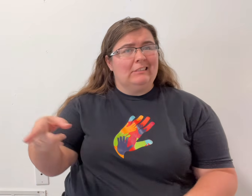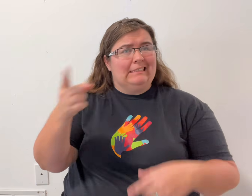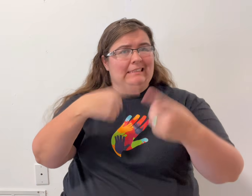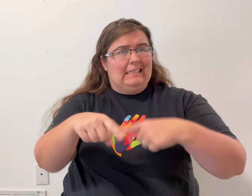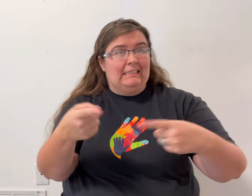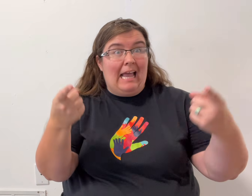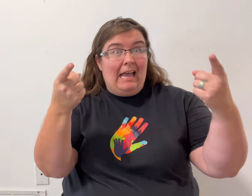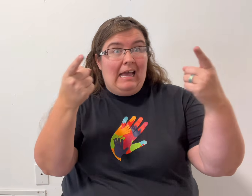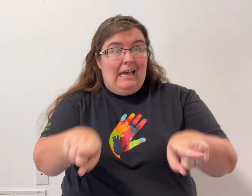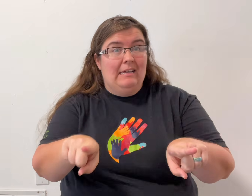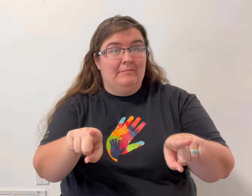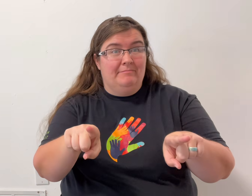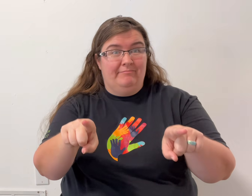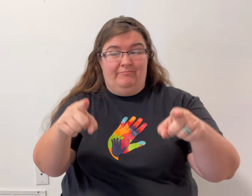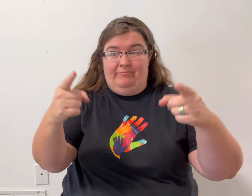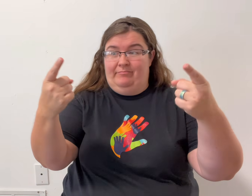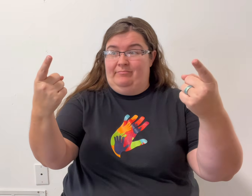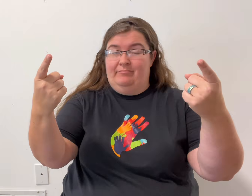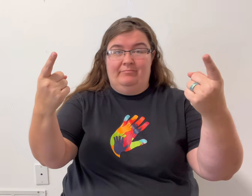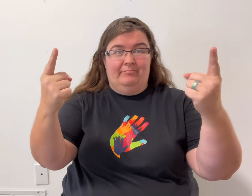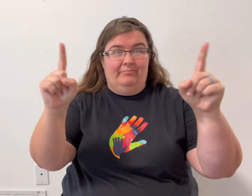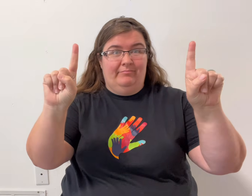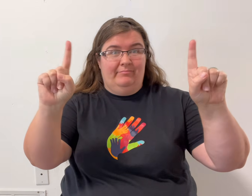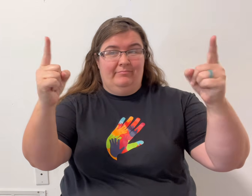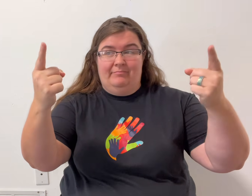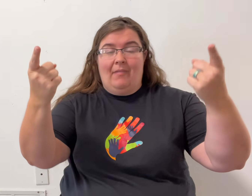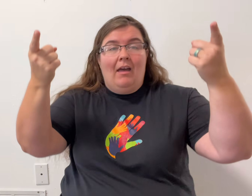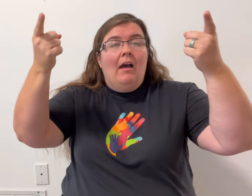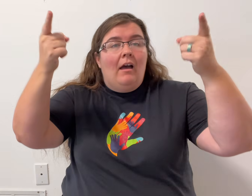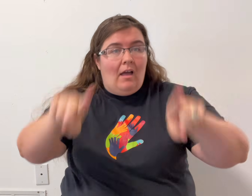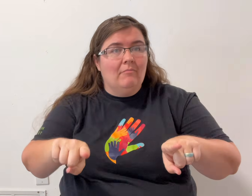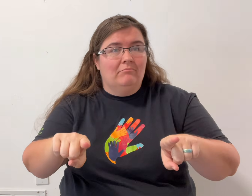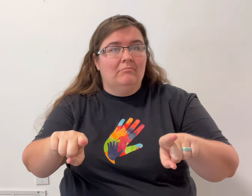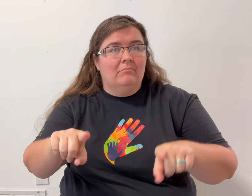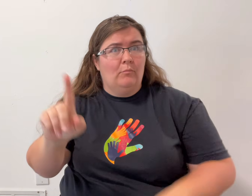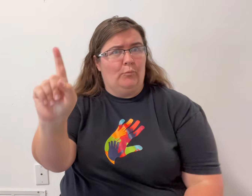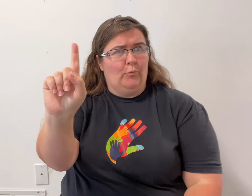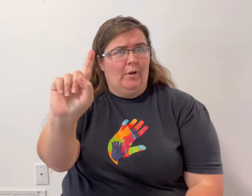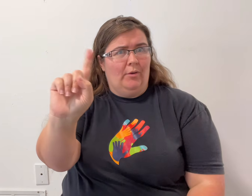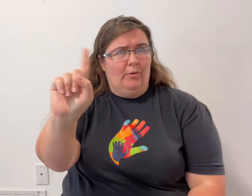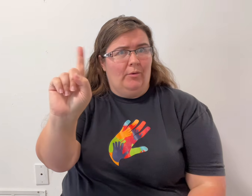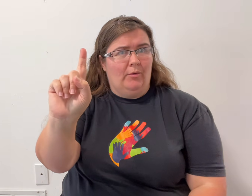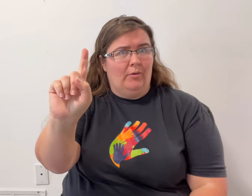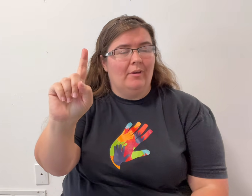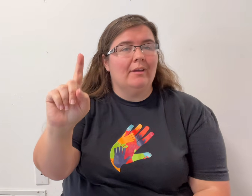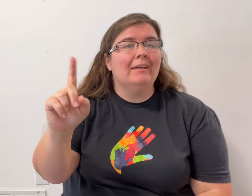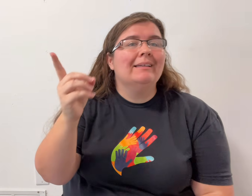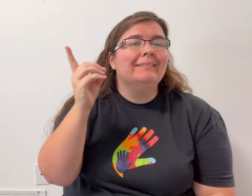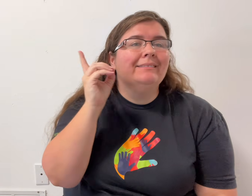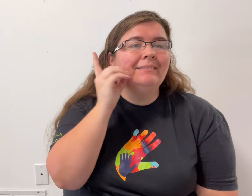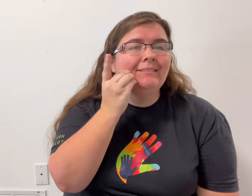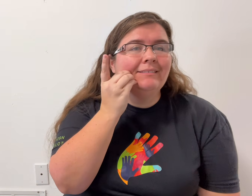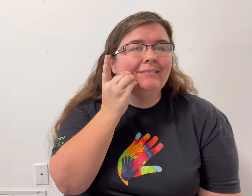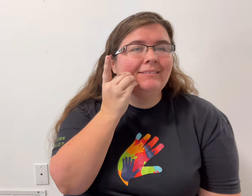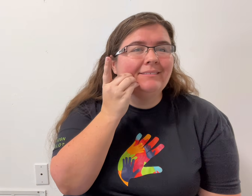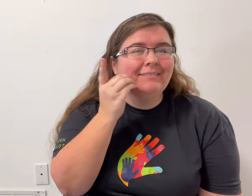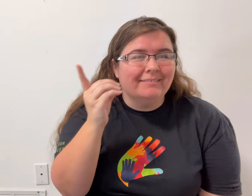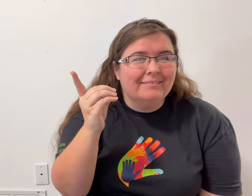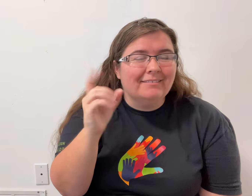She signs HAPPEN It happens where? [PLACE]